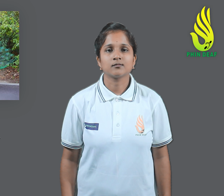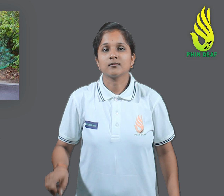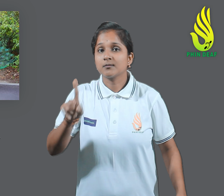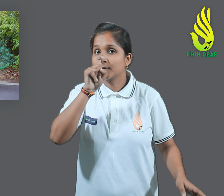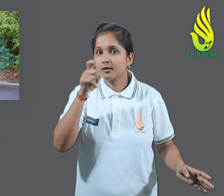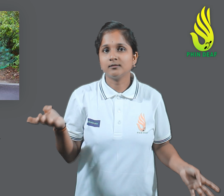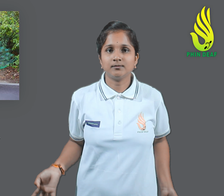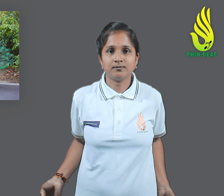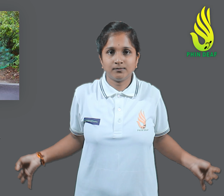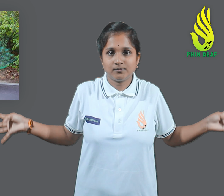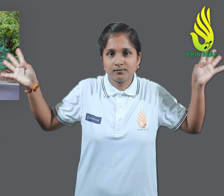Peacock